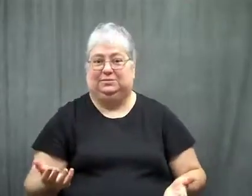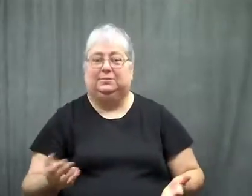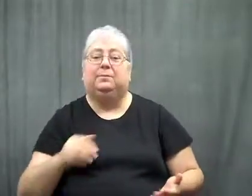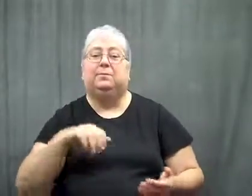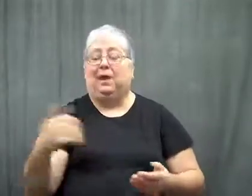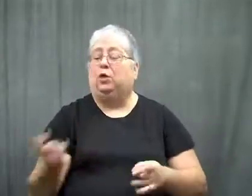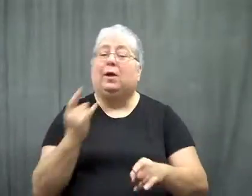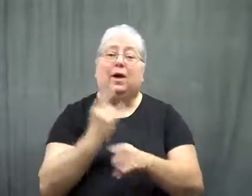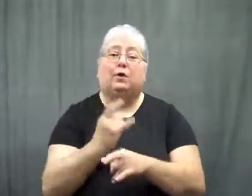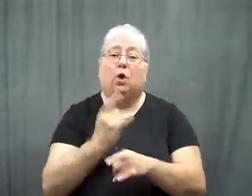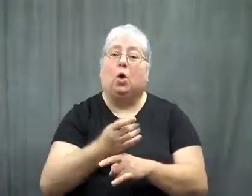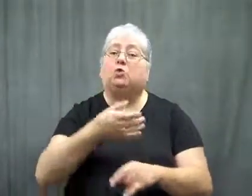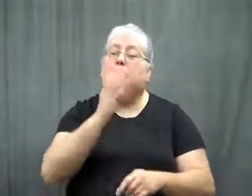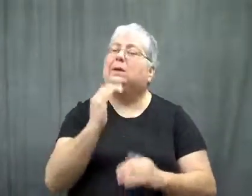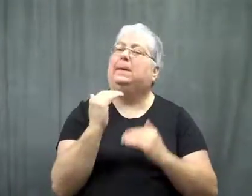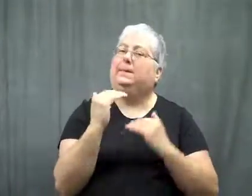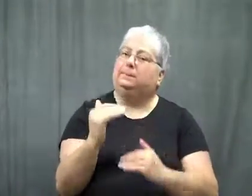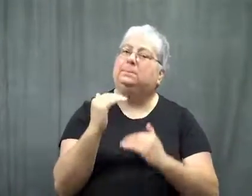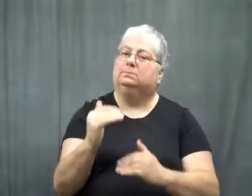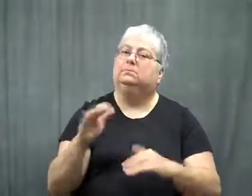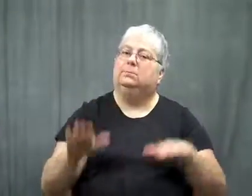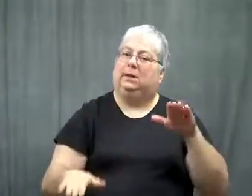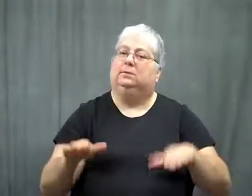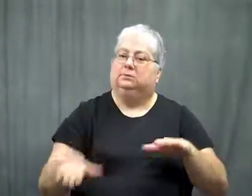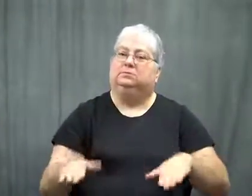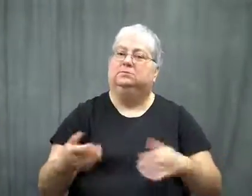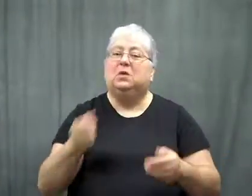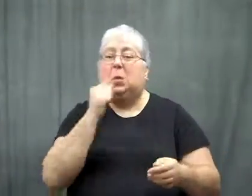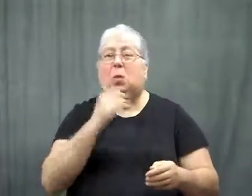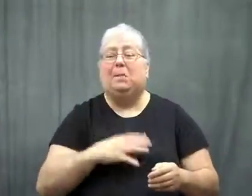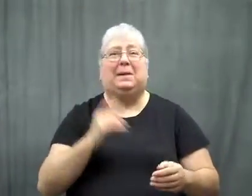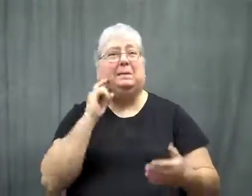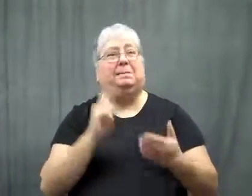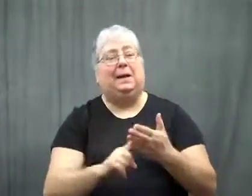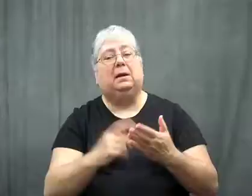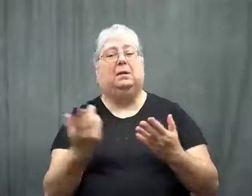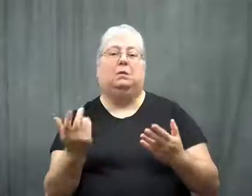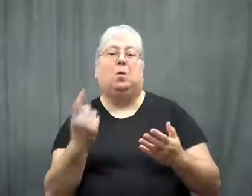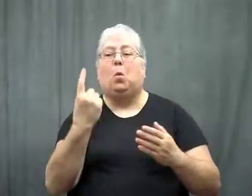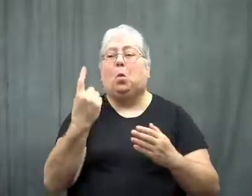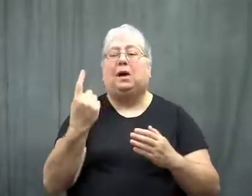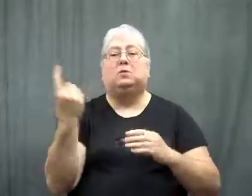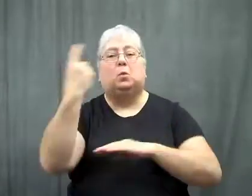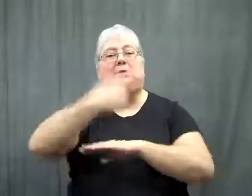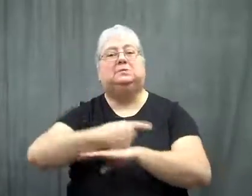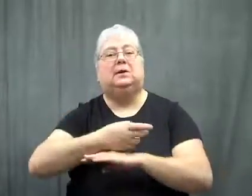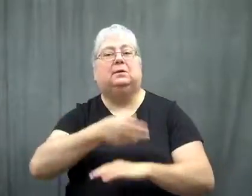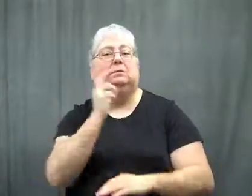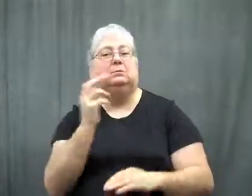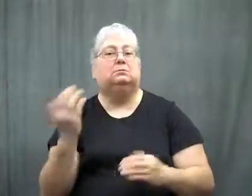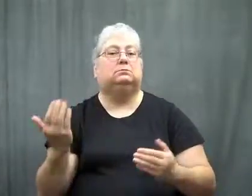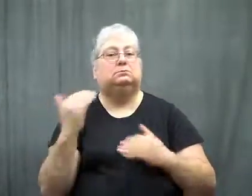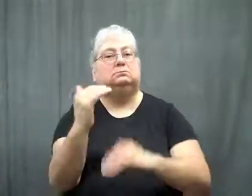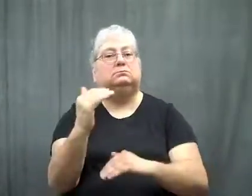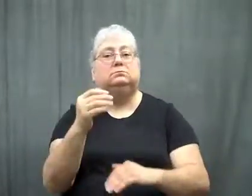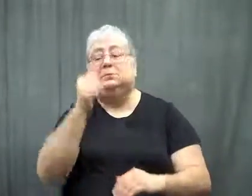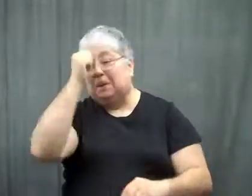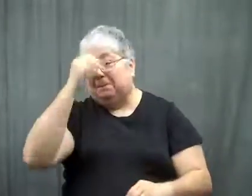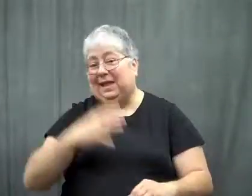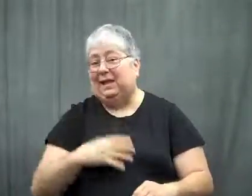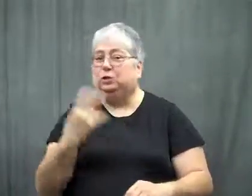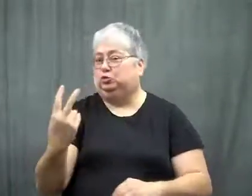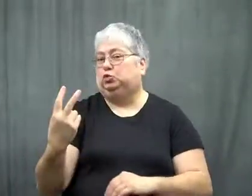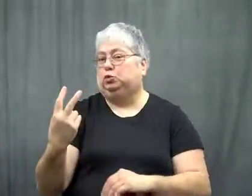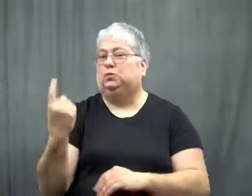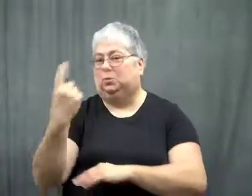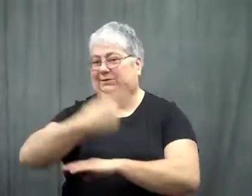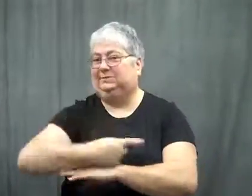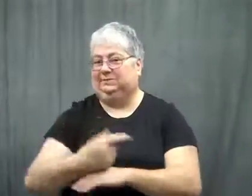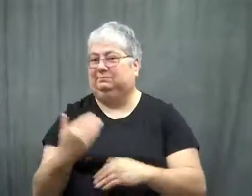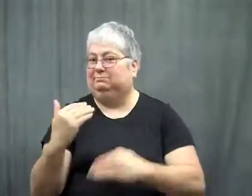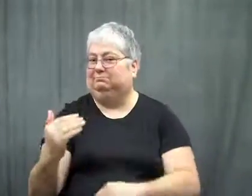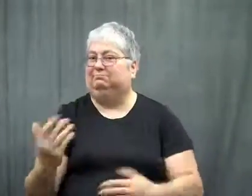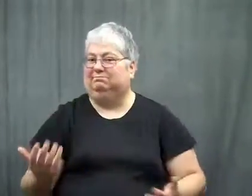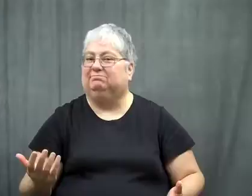Limit consumption of alcohol. One drink a day or less for women, two drinks or less for men.